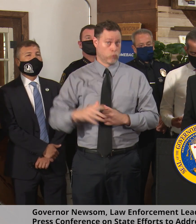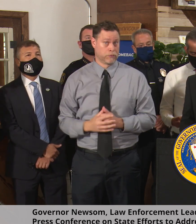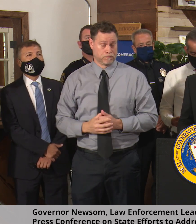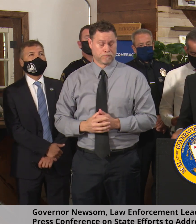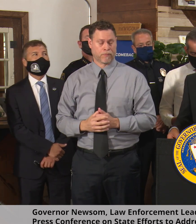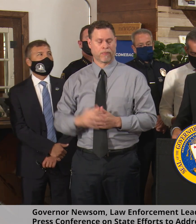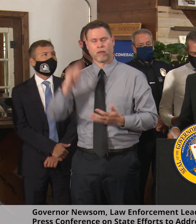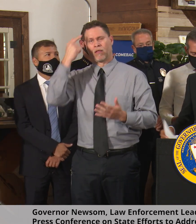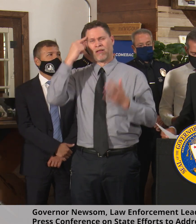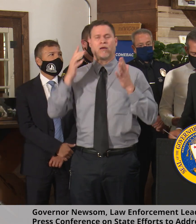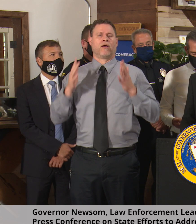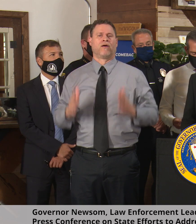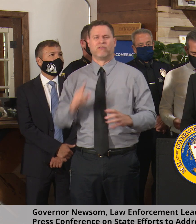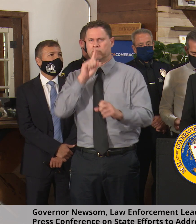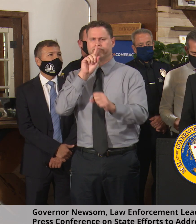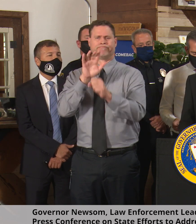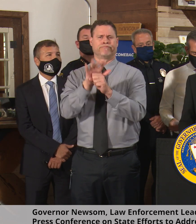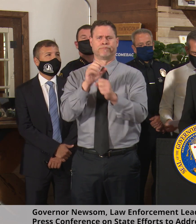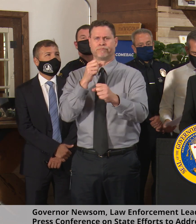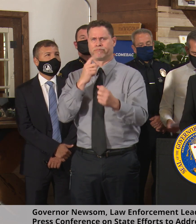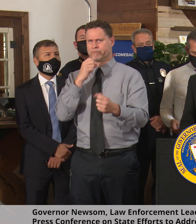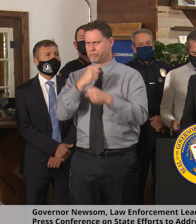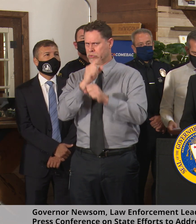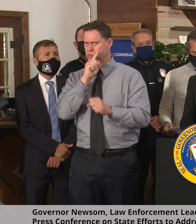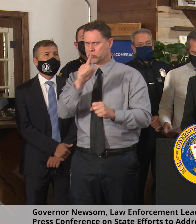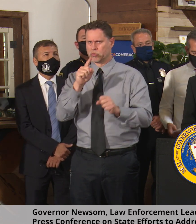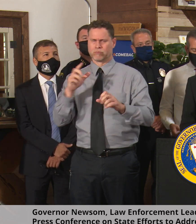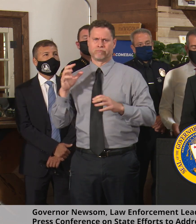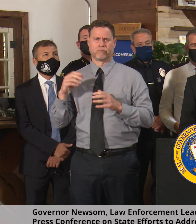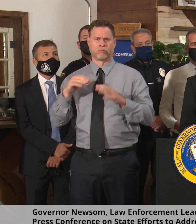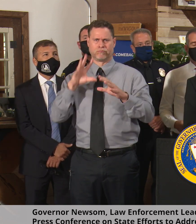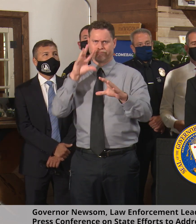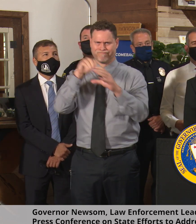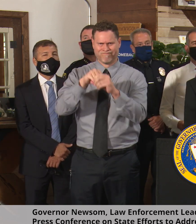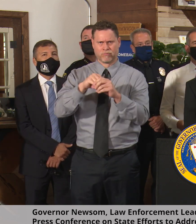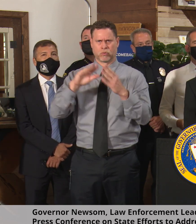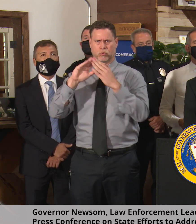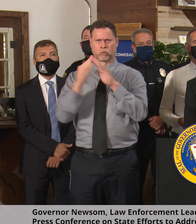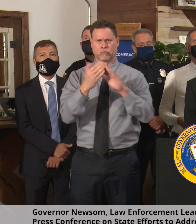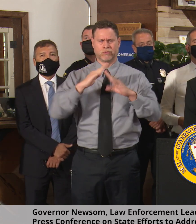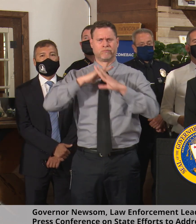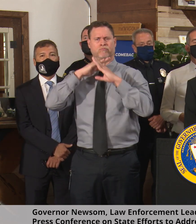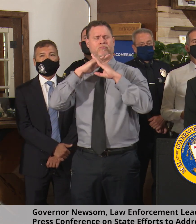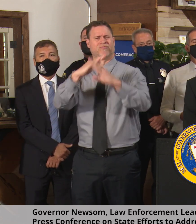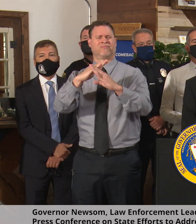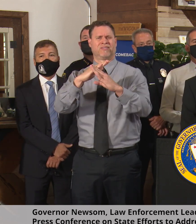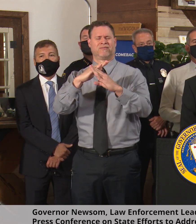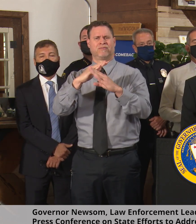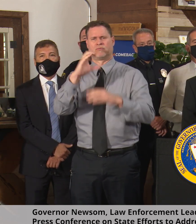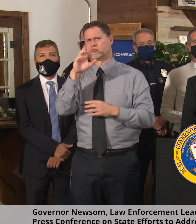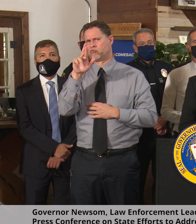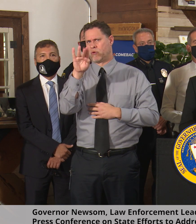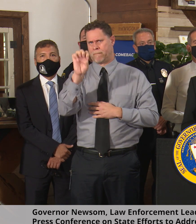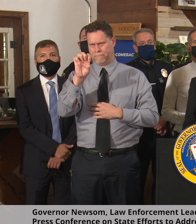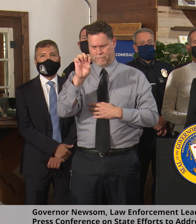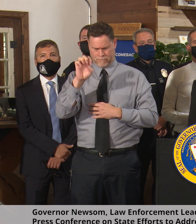the governor is committed to ensuring that we are investing in communities, that we're trying to prevent crime before it happens and that we're trying to getting get